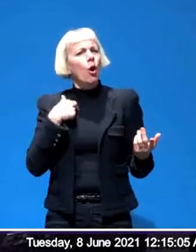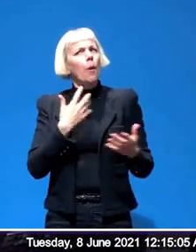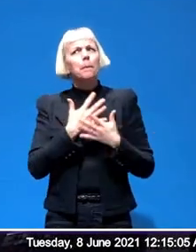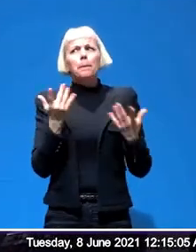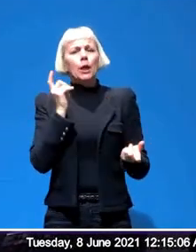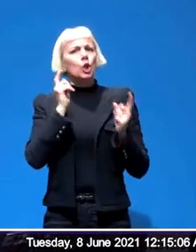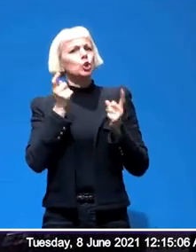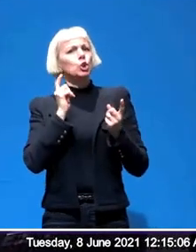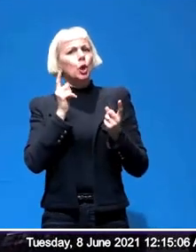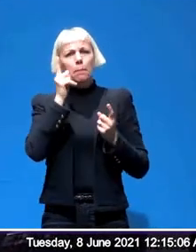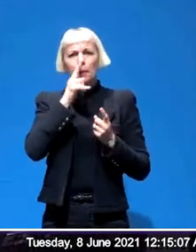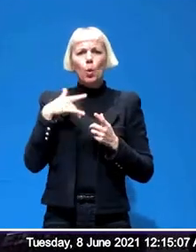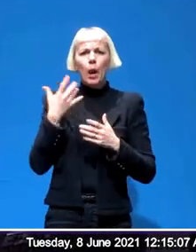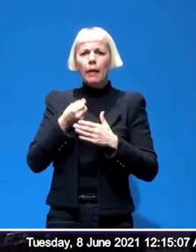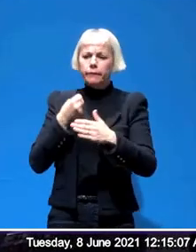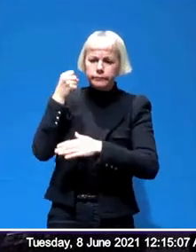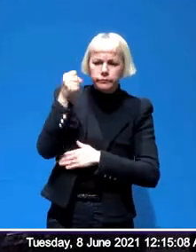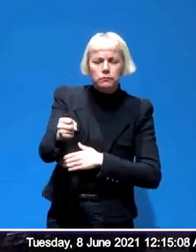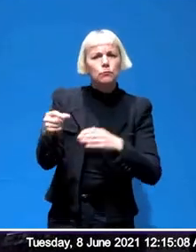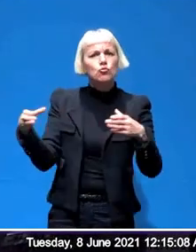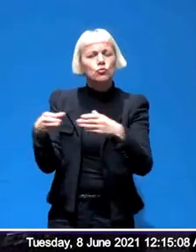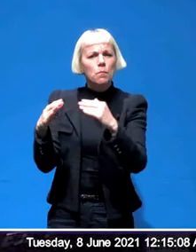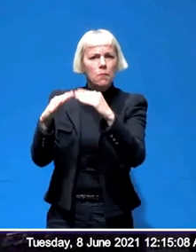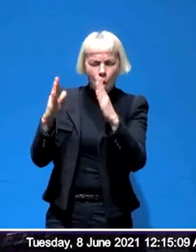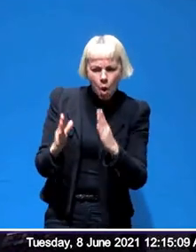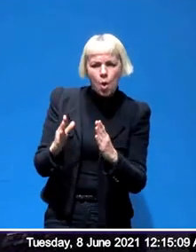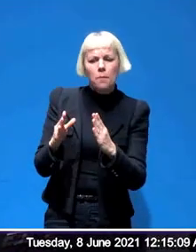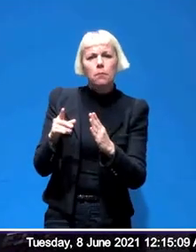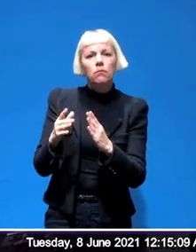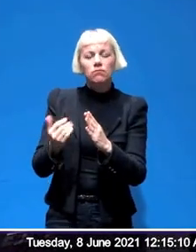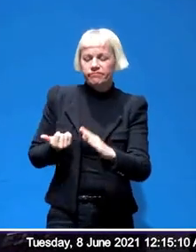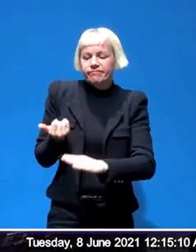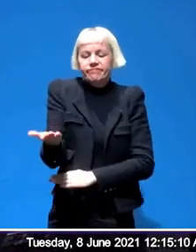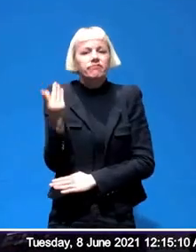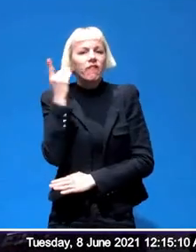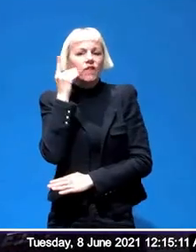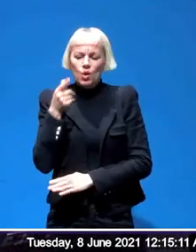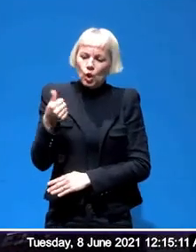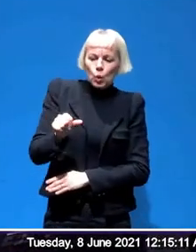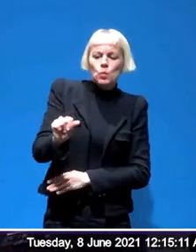supported accommodation who were given an app who had --- who were not able to